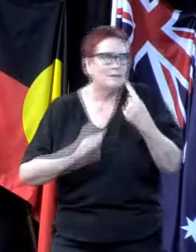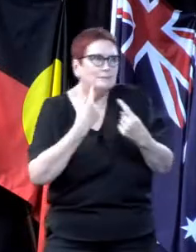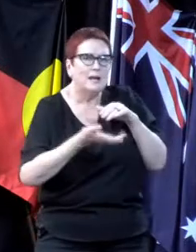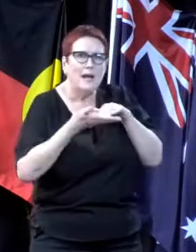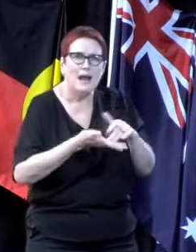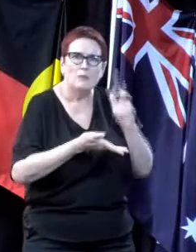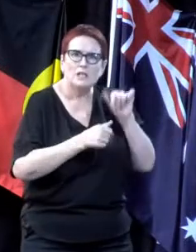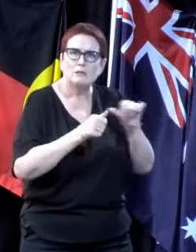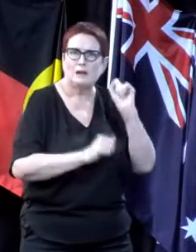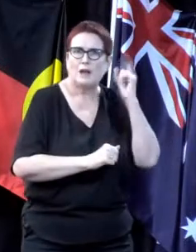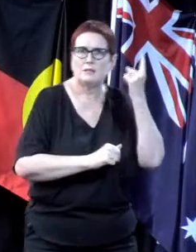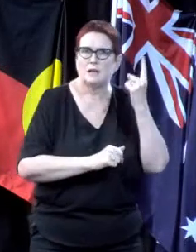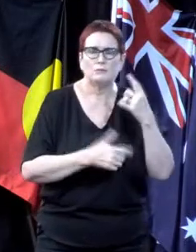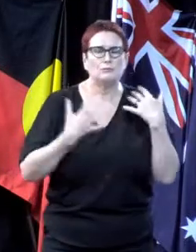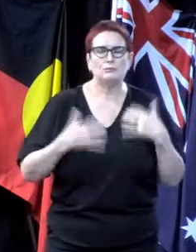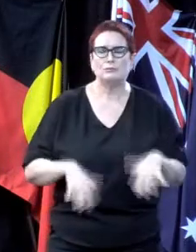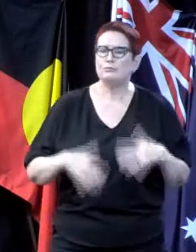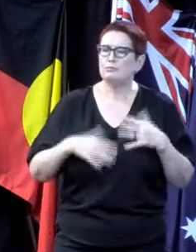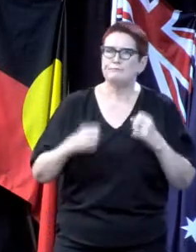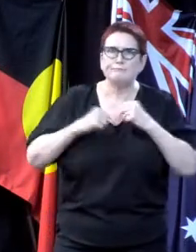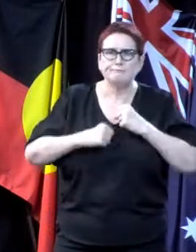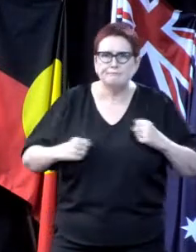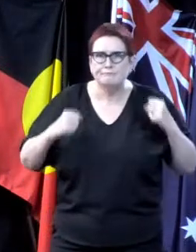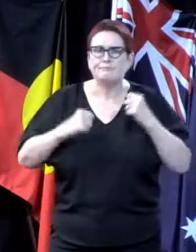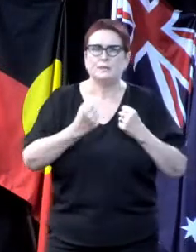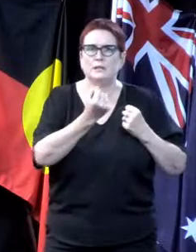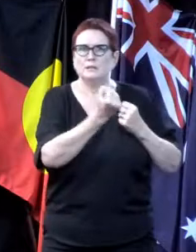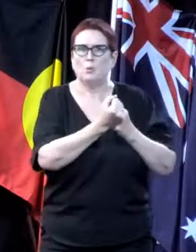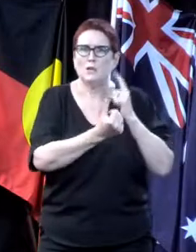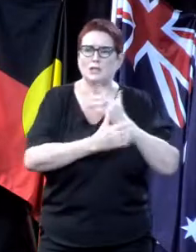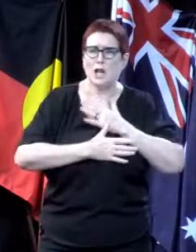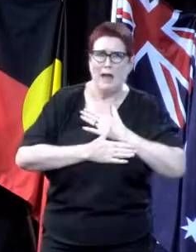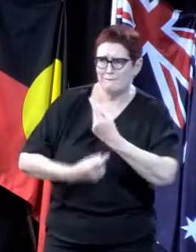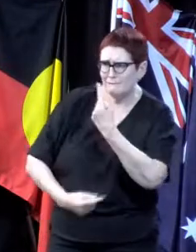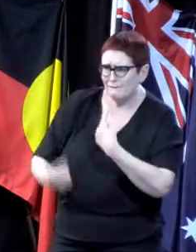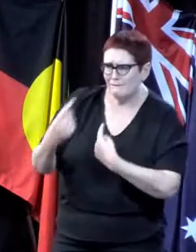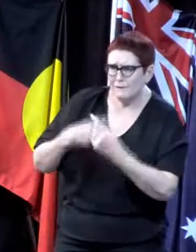And it's very, very supportive. And teachers really enjoy having that support.